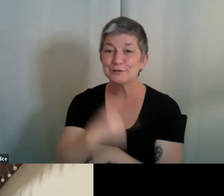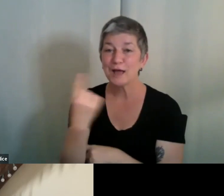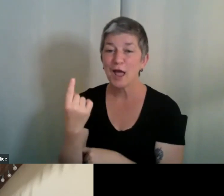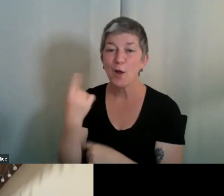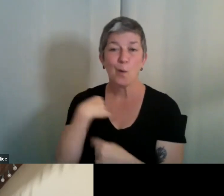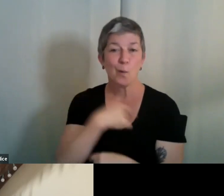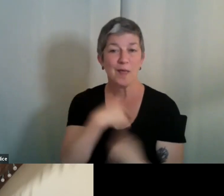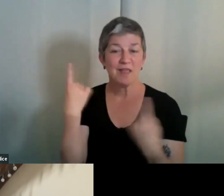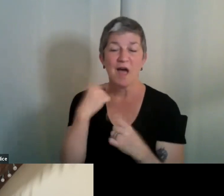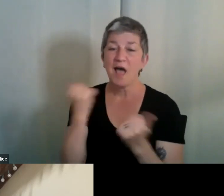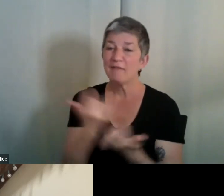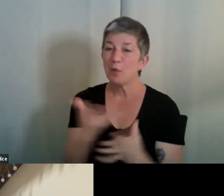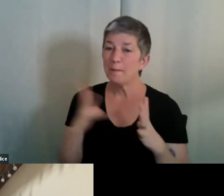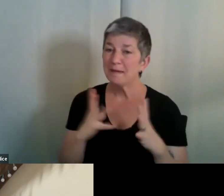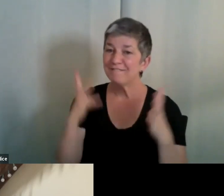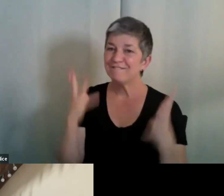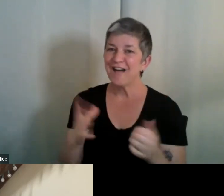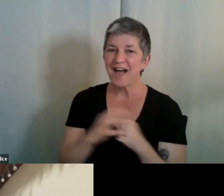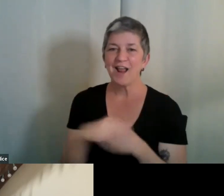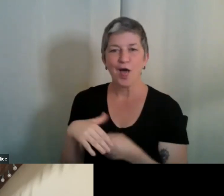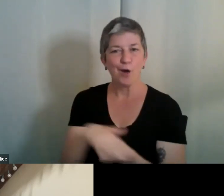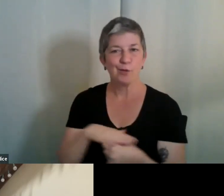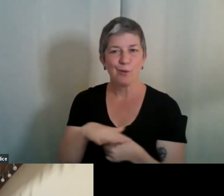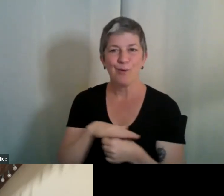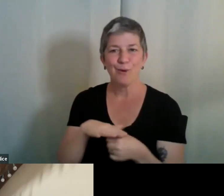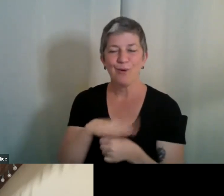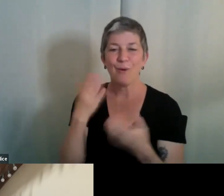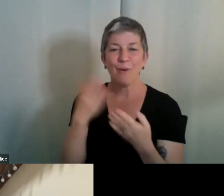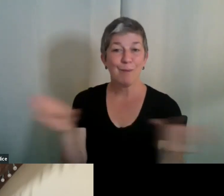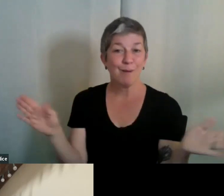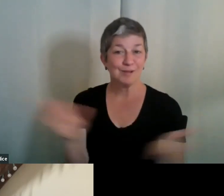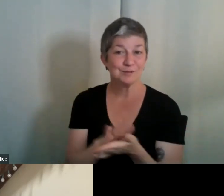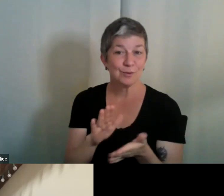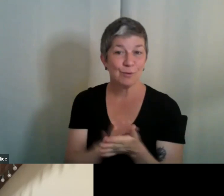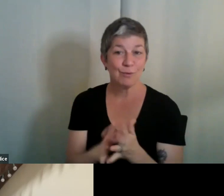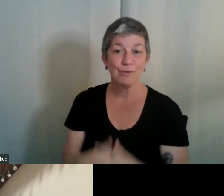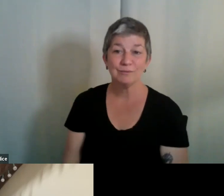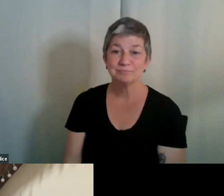would be fine. It was our local public school. And by week